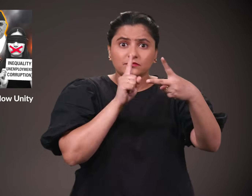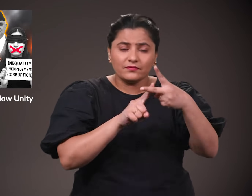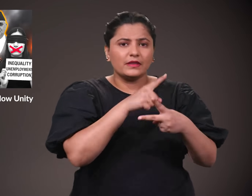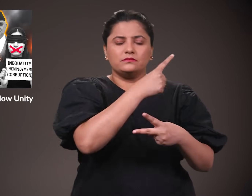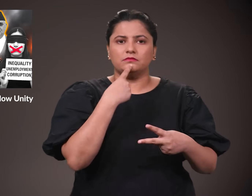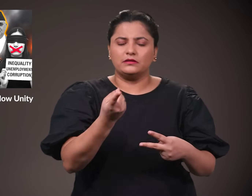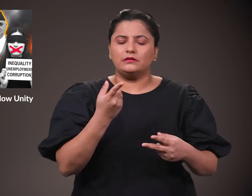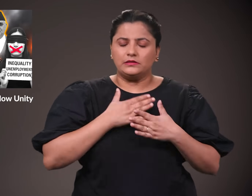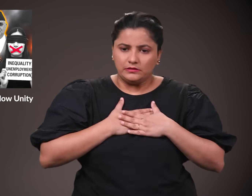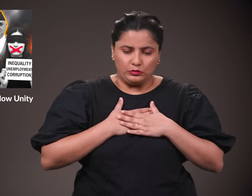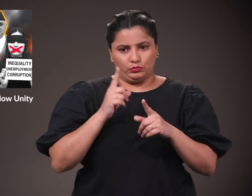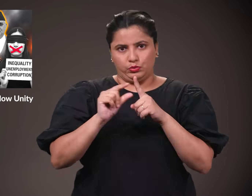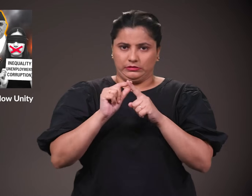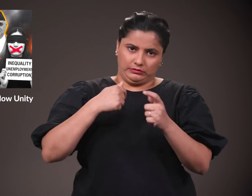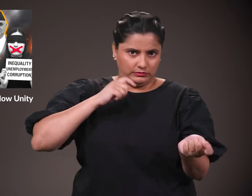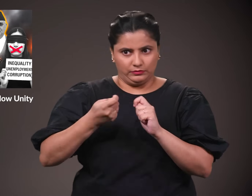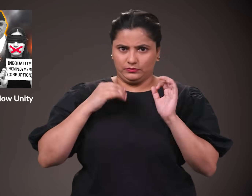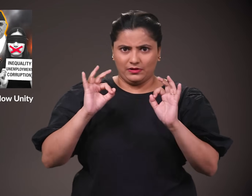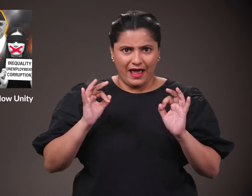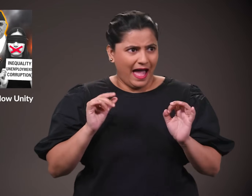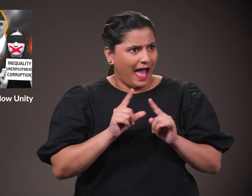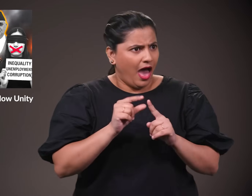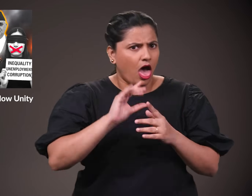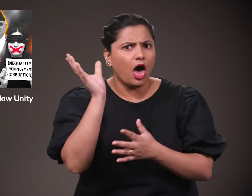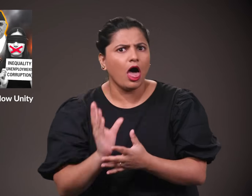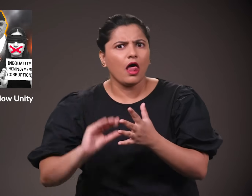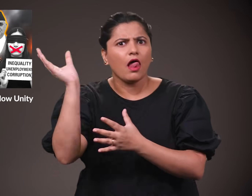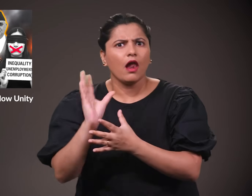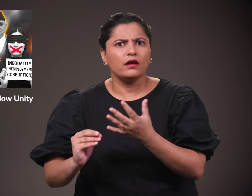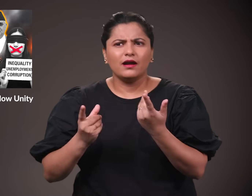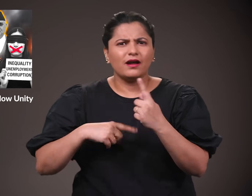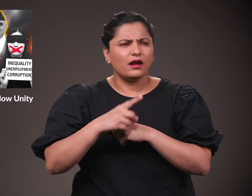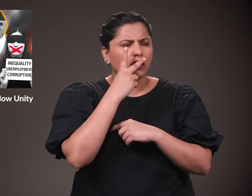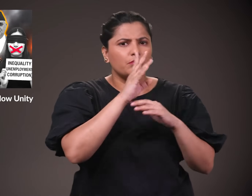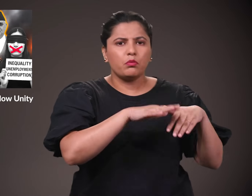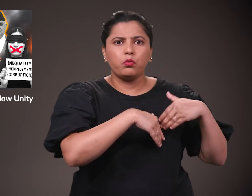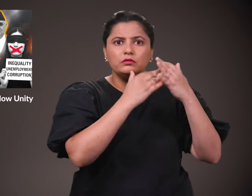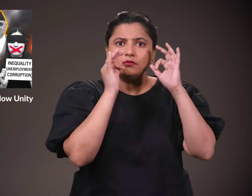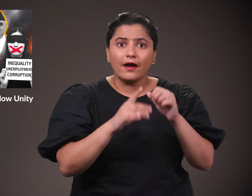2. They spoke of reforms, but nothing lasted; it tapered off.